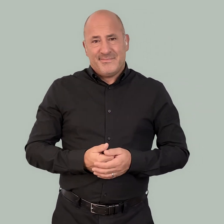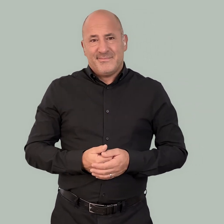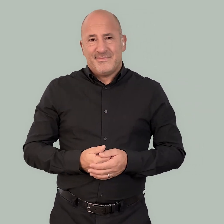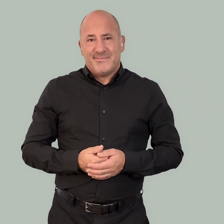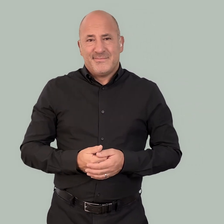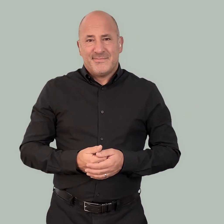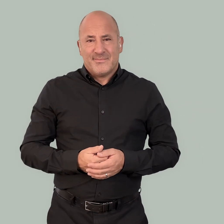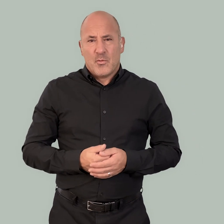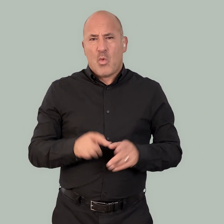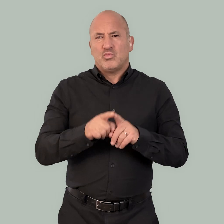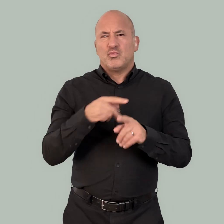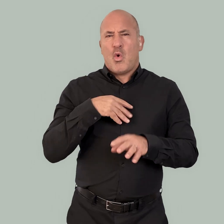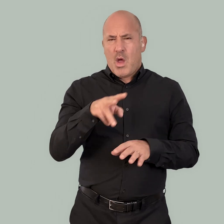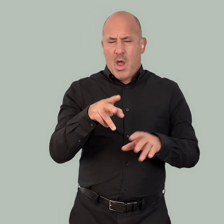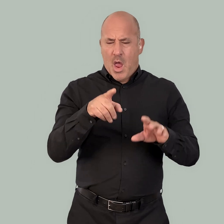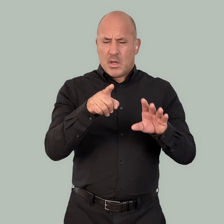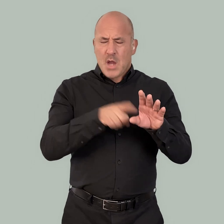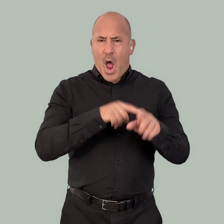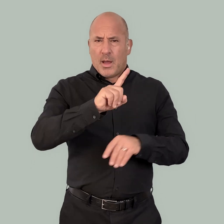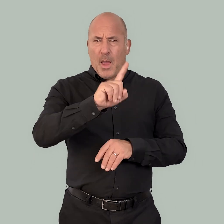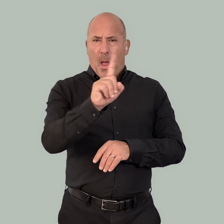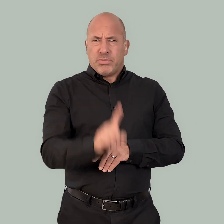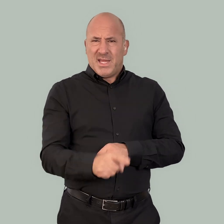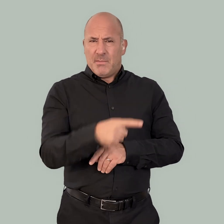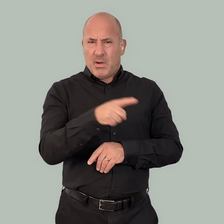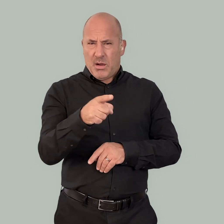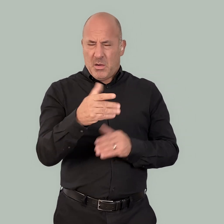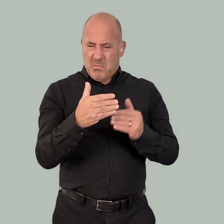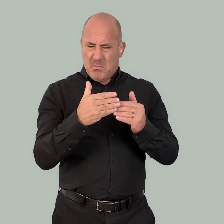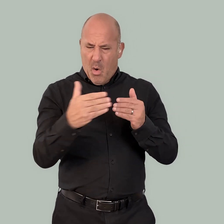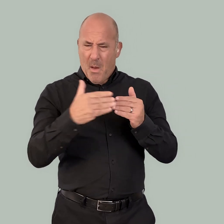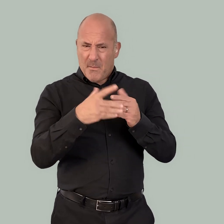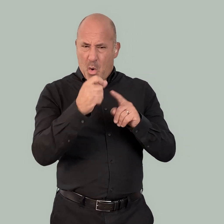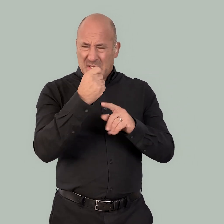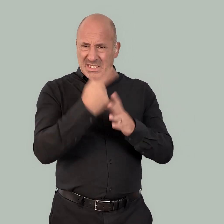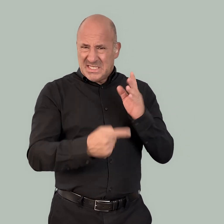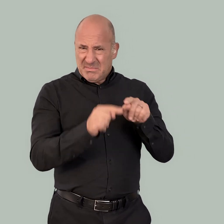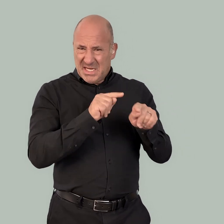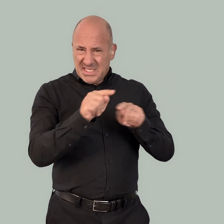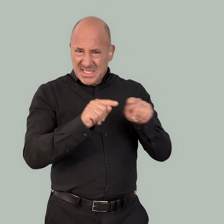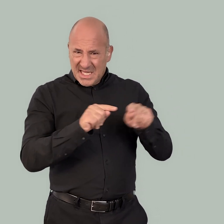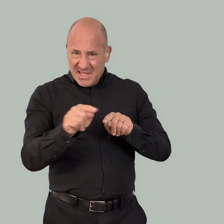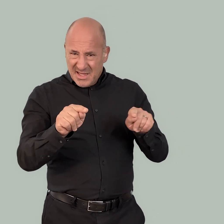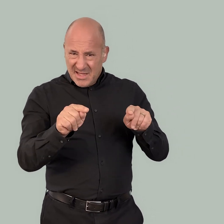There have been greater increases in the prevalence of disability